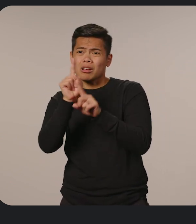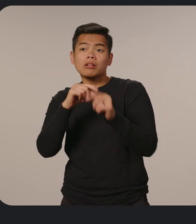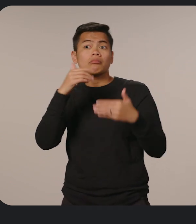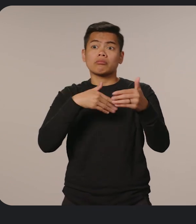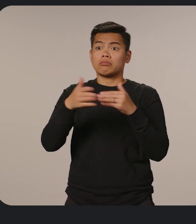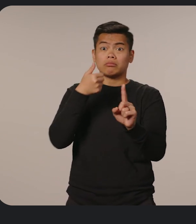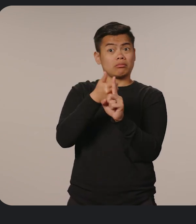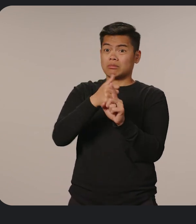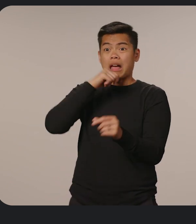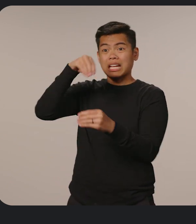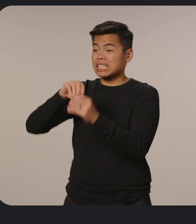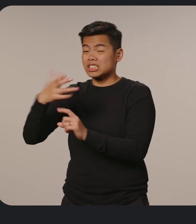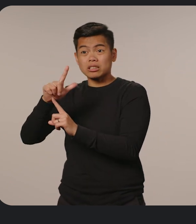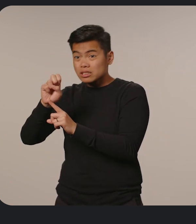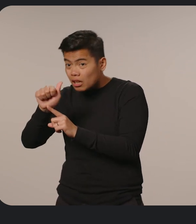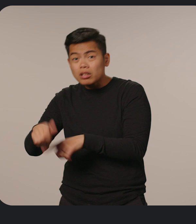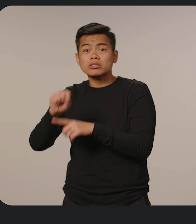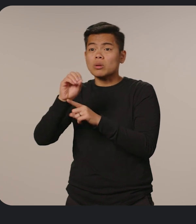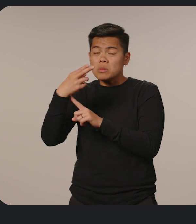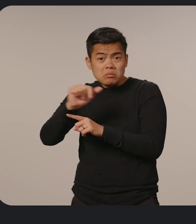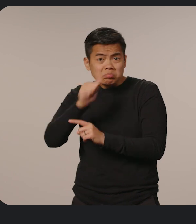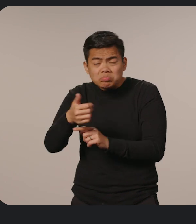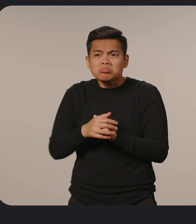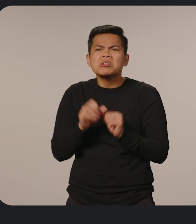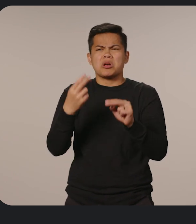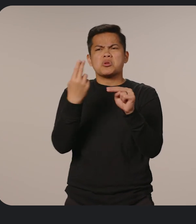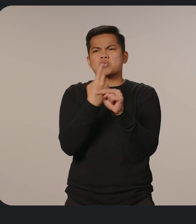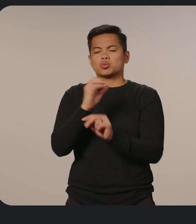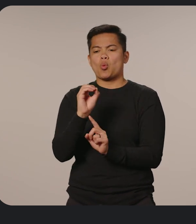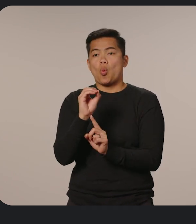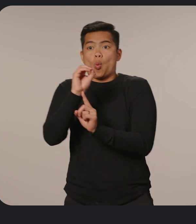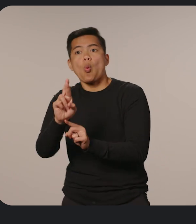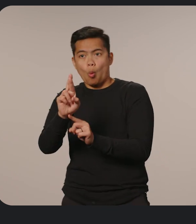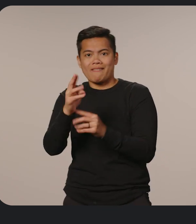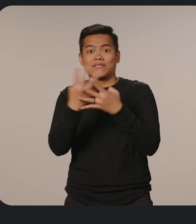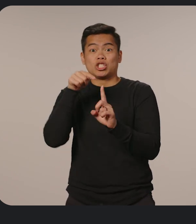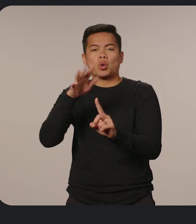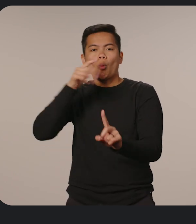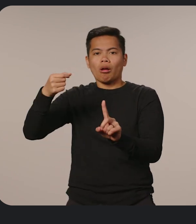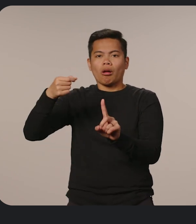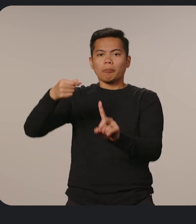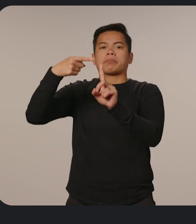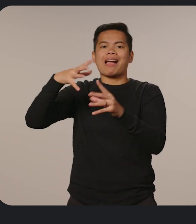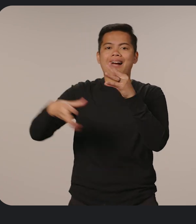stars even if they're not in Chelsea or Soho we can now do this by using the ore